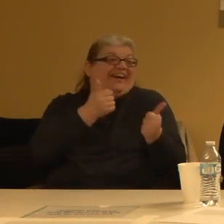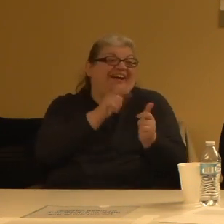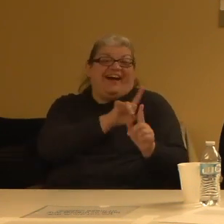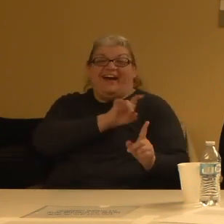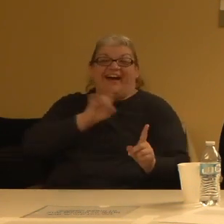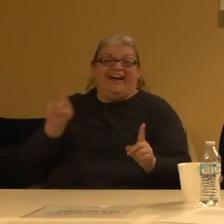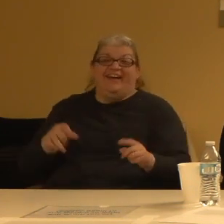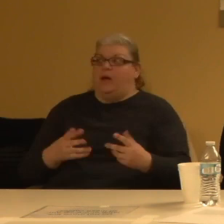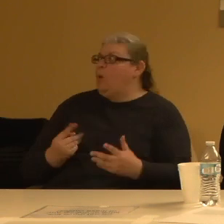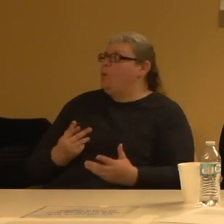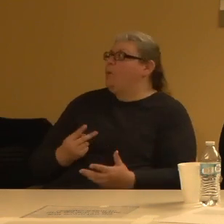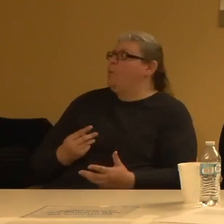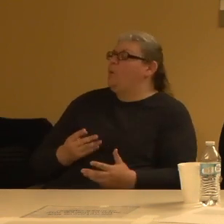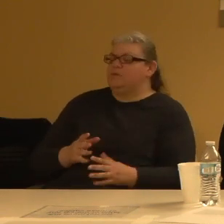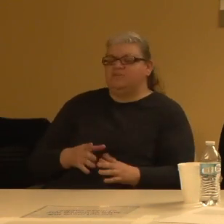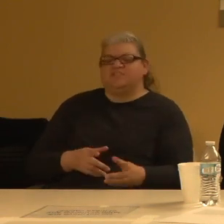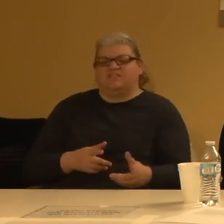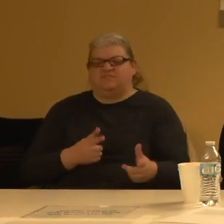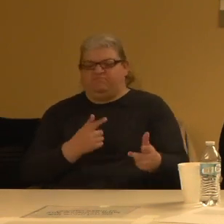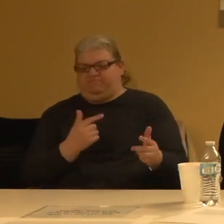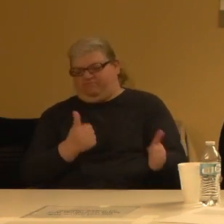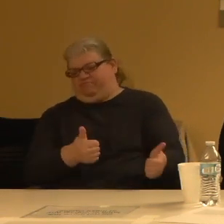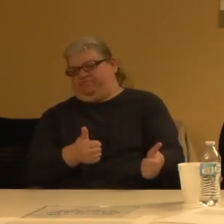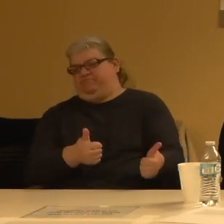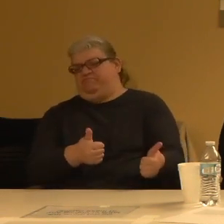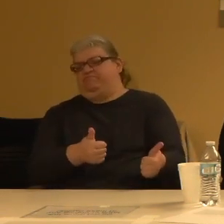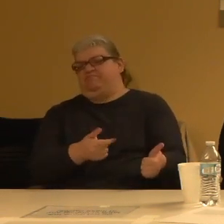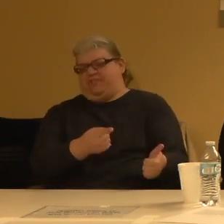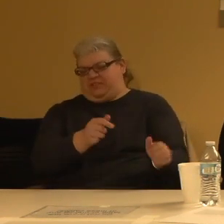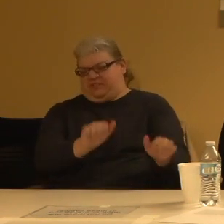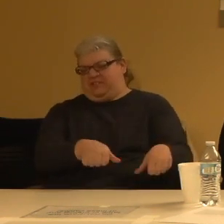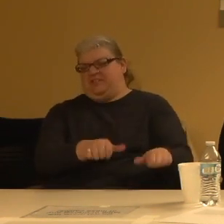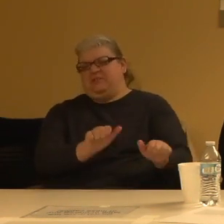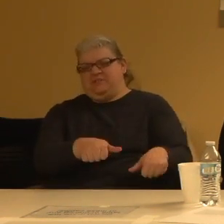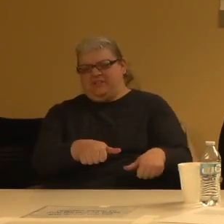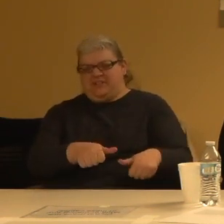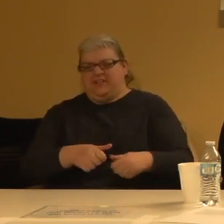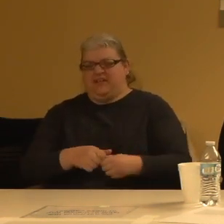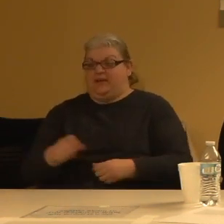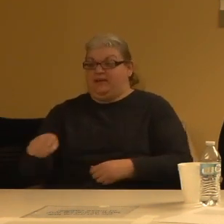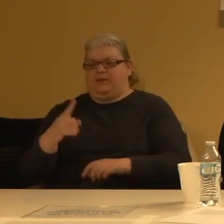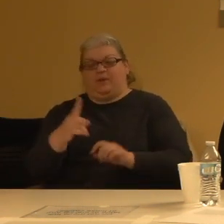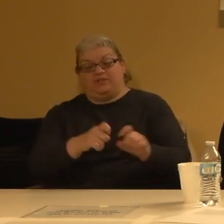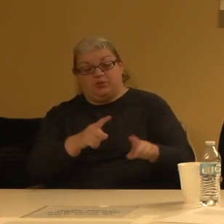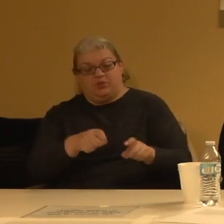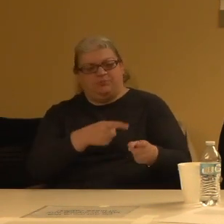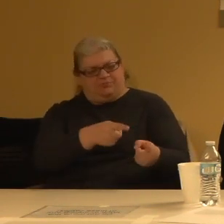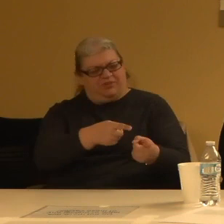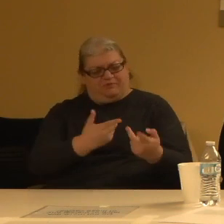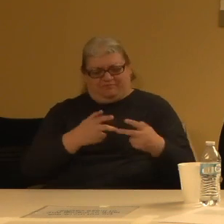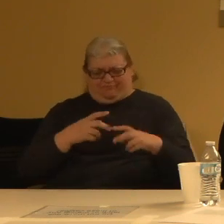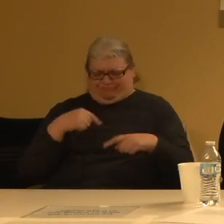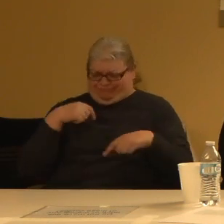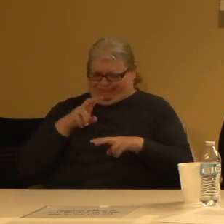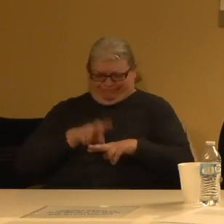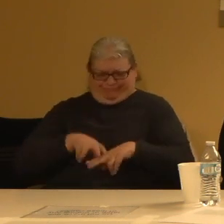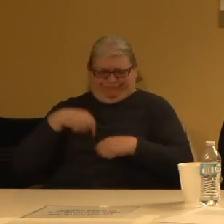And I was like, "You got this, they will ask questions. You have been here the whole time, you know what's happening, just do it."